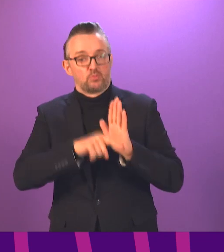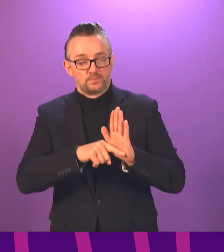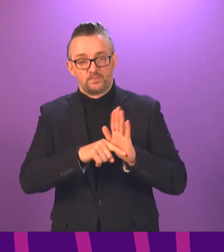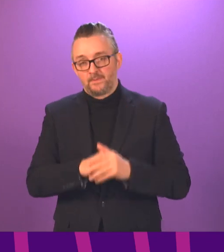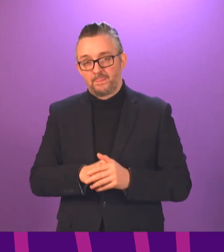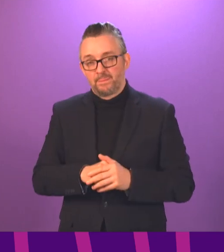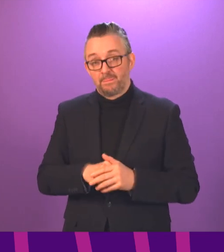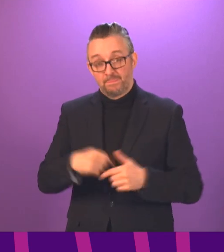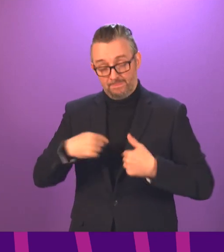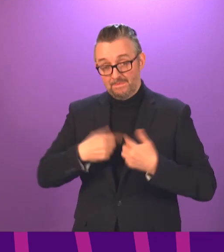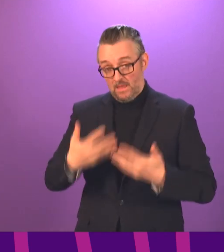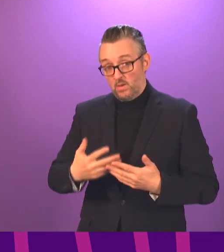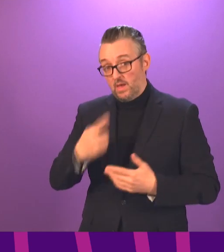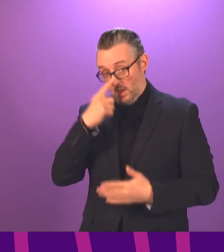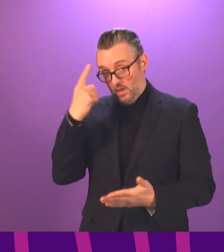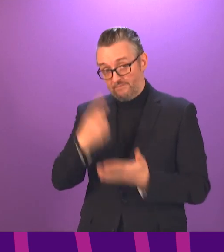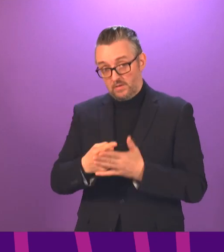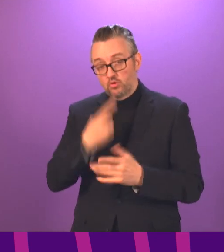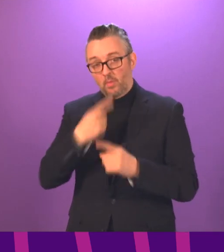I can confirm that, under the stay-at-home regulations,